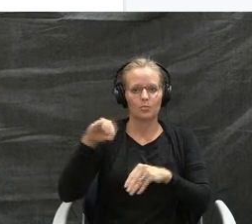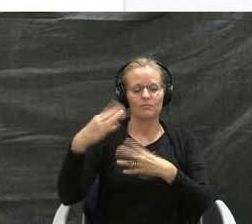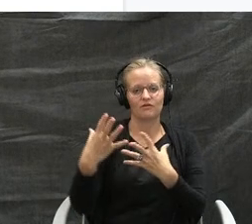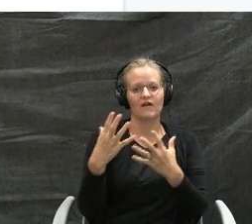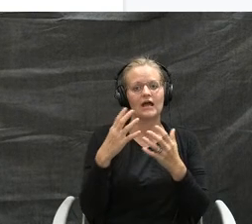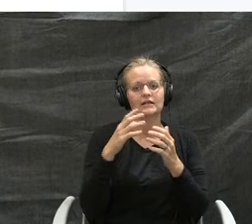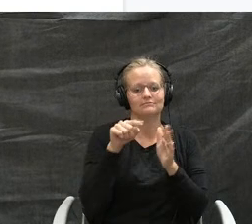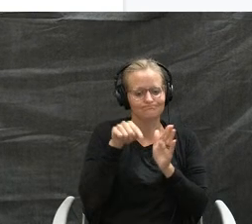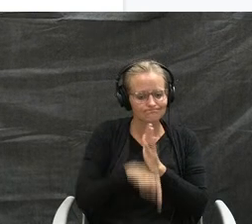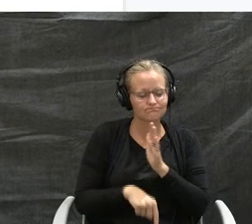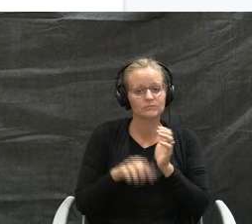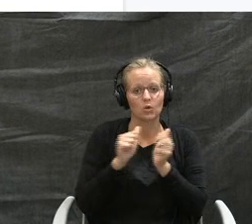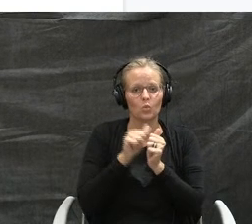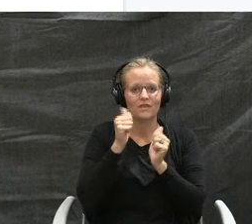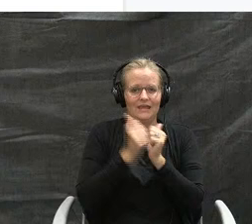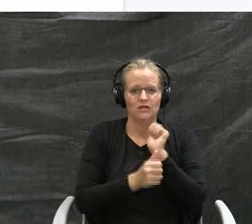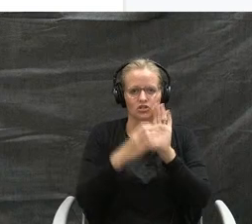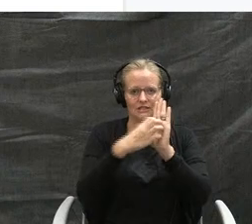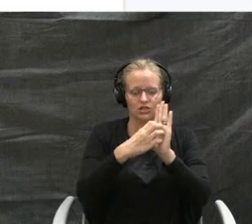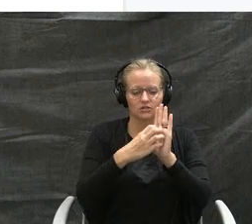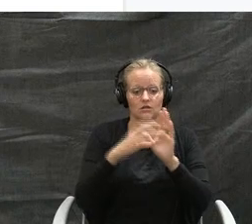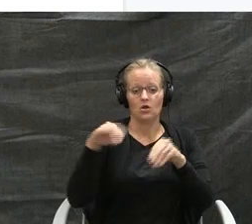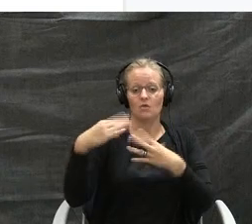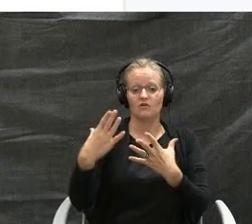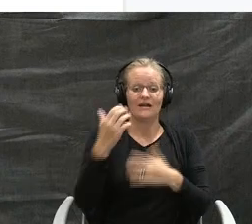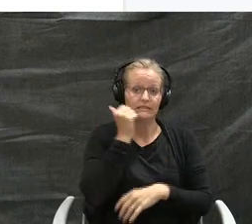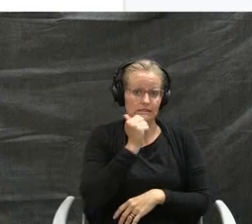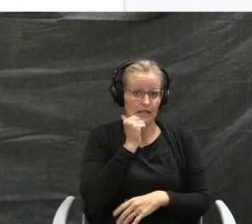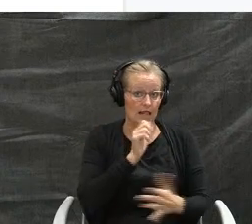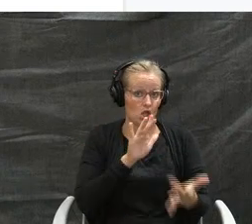provides daily contact with teachers for students. Access to